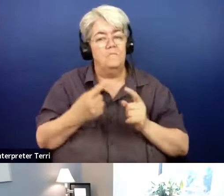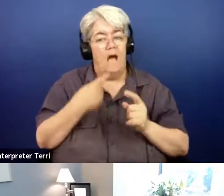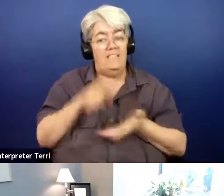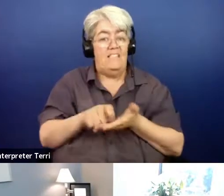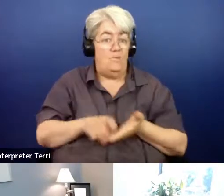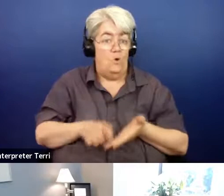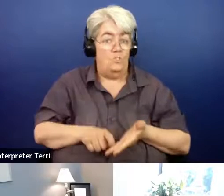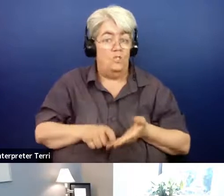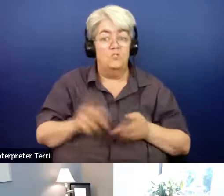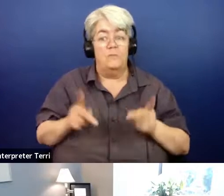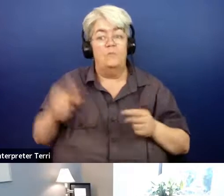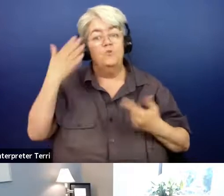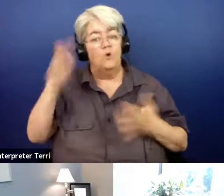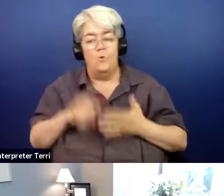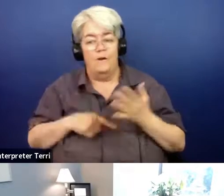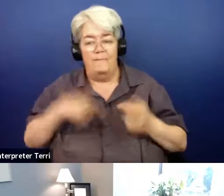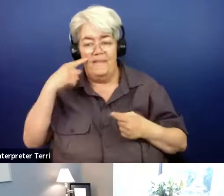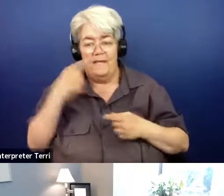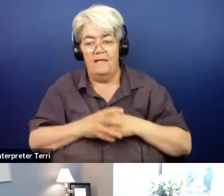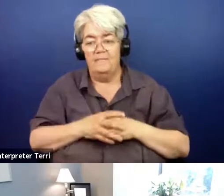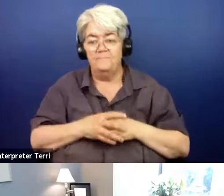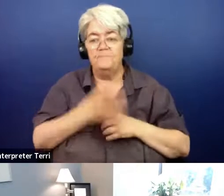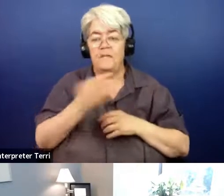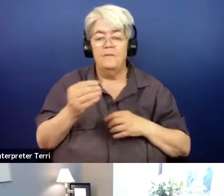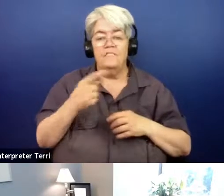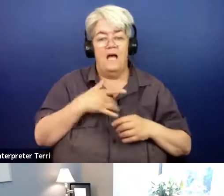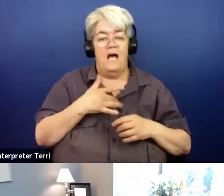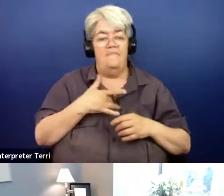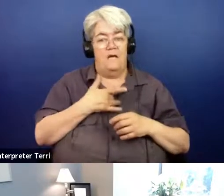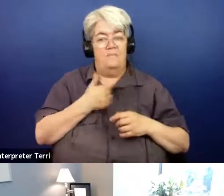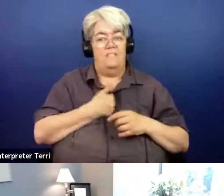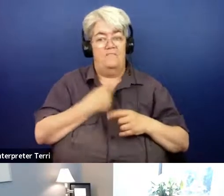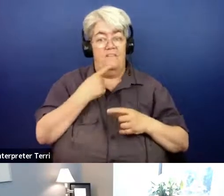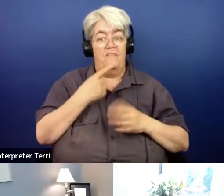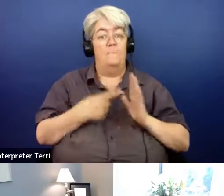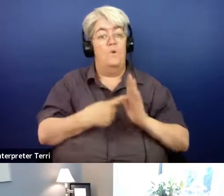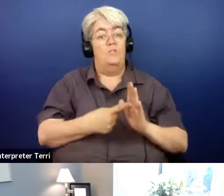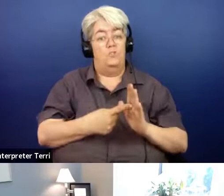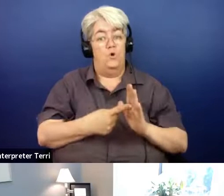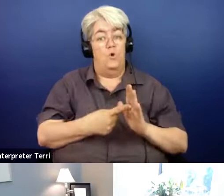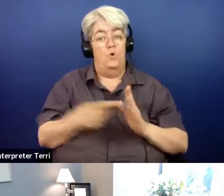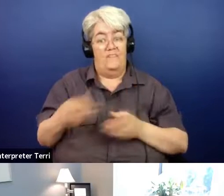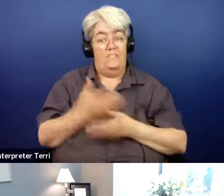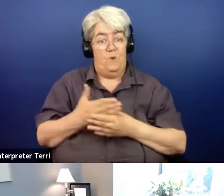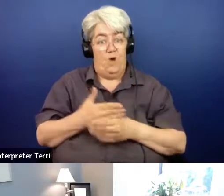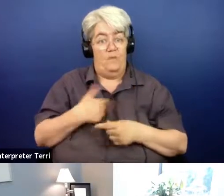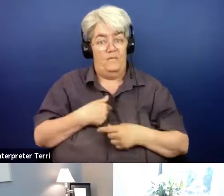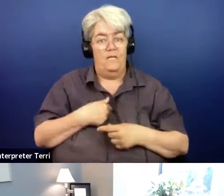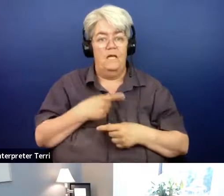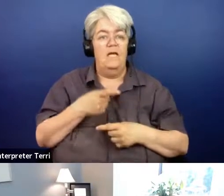know what I'm thinking too. I found myself the more I showed people it bothered me, the harder he seemed to push